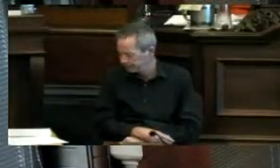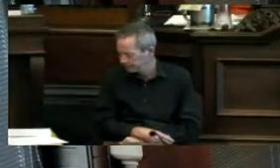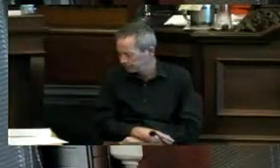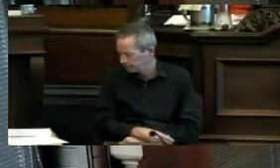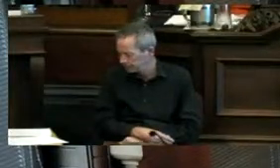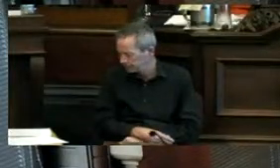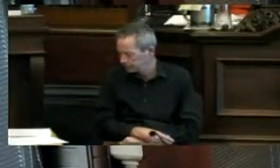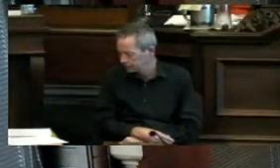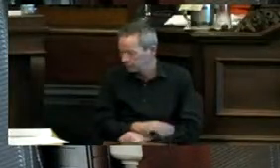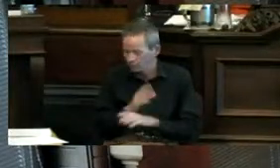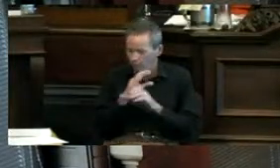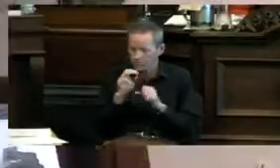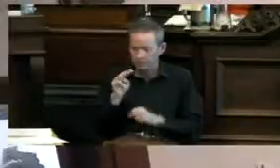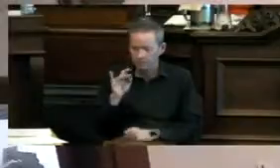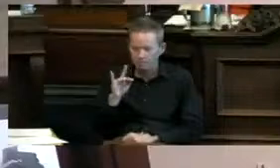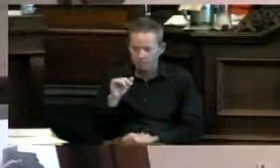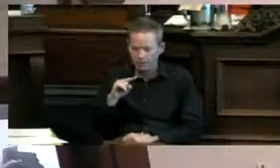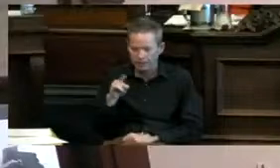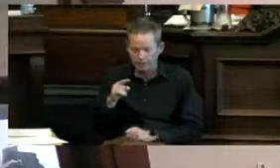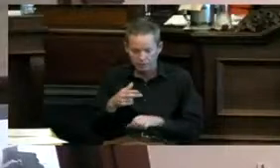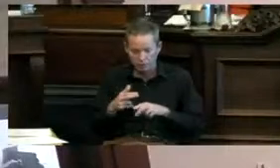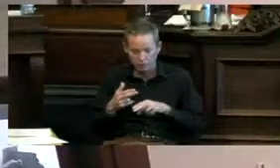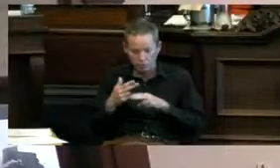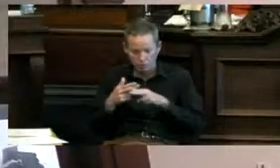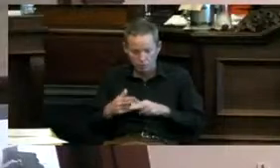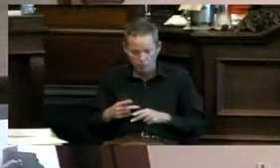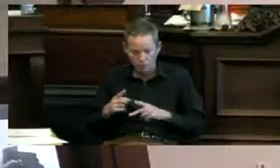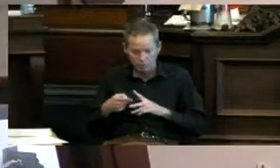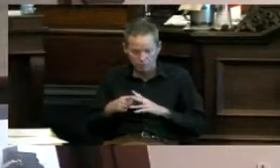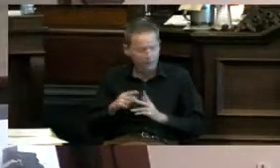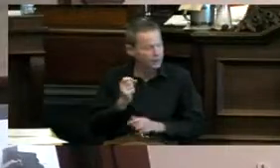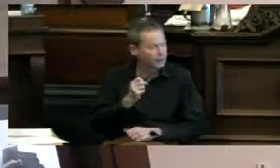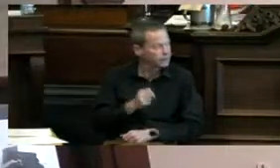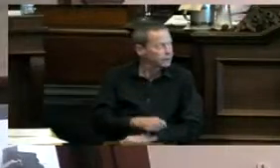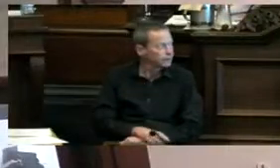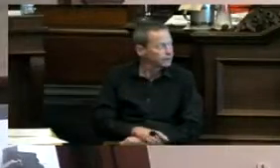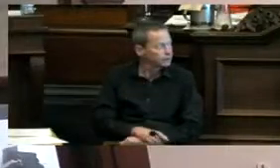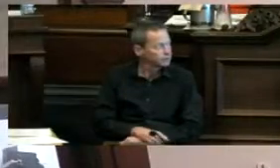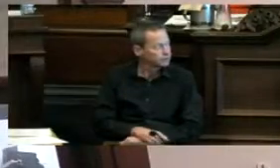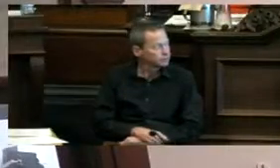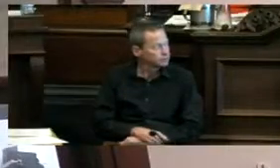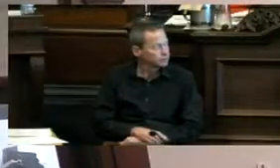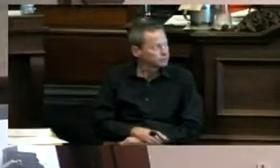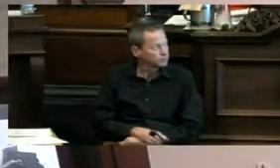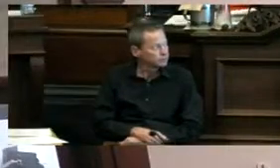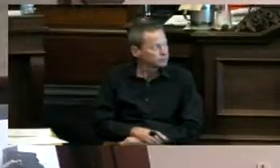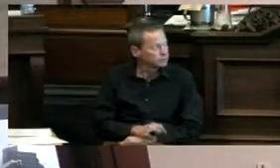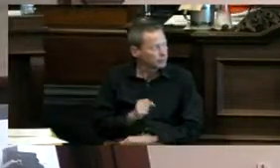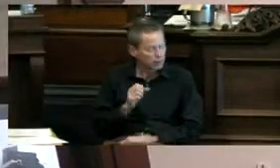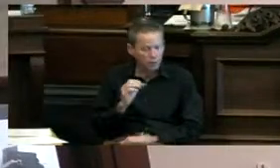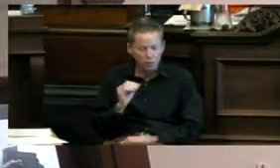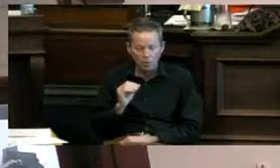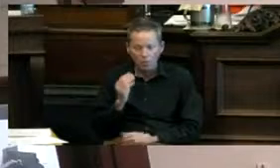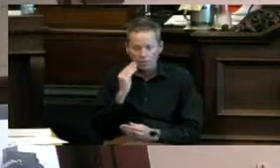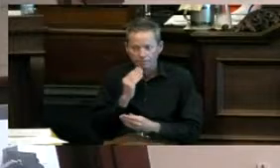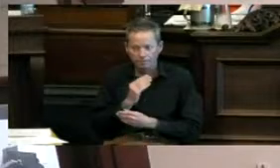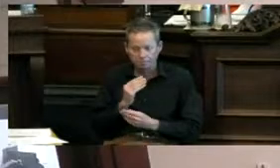hear anyone express disappointment at that. So. President Melendez, did you call